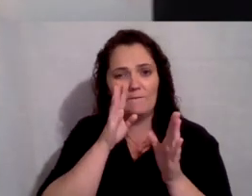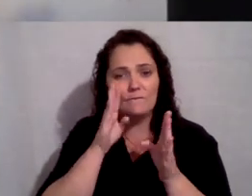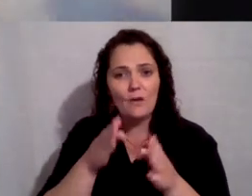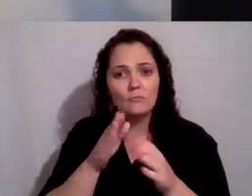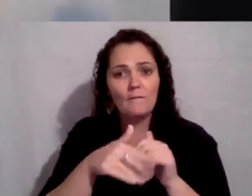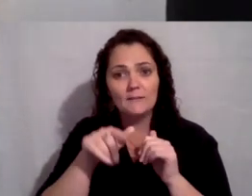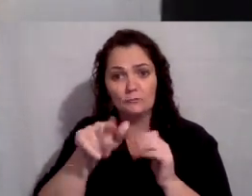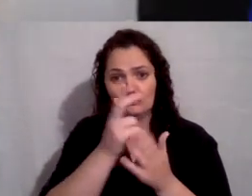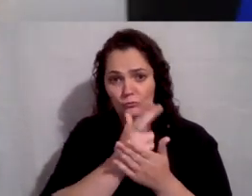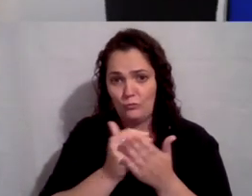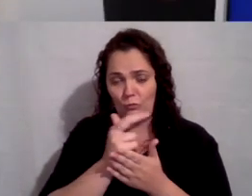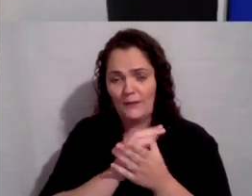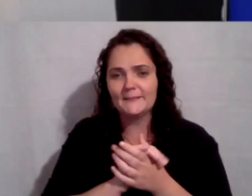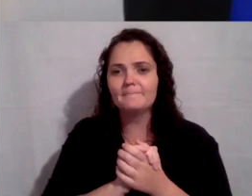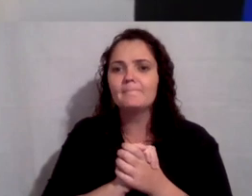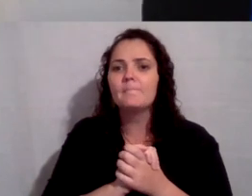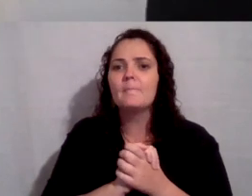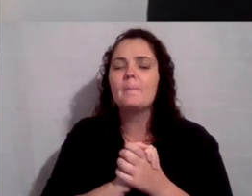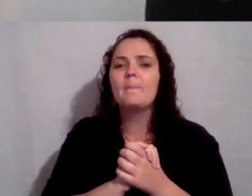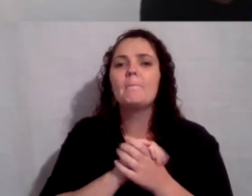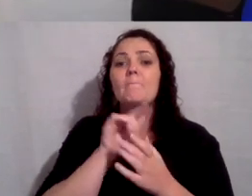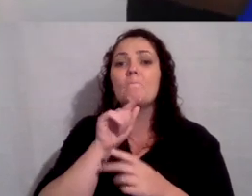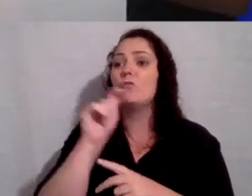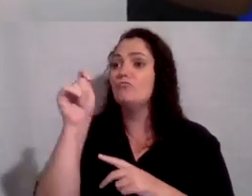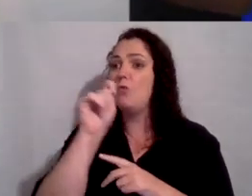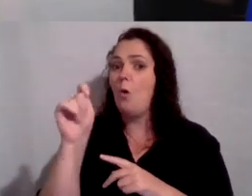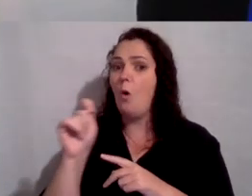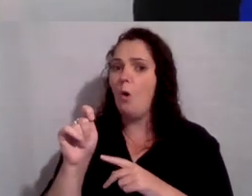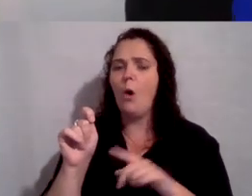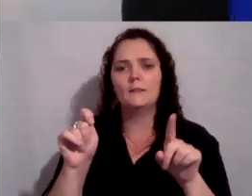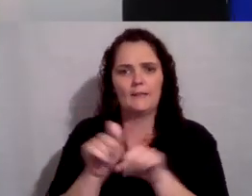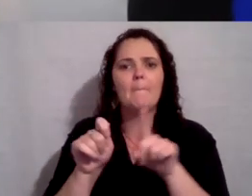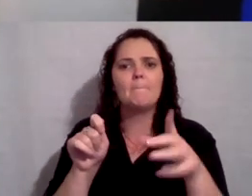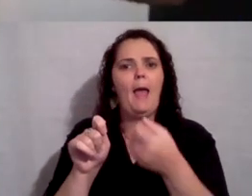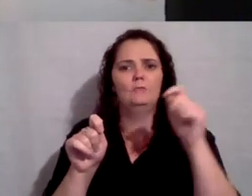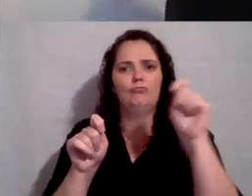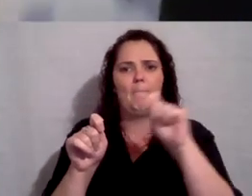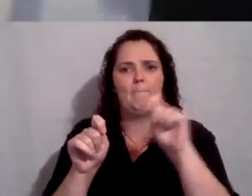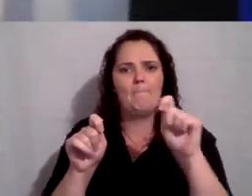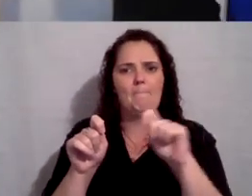and now what I want you to do is just go, erasing as much as you're drawing, erasing as much as you're drawing.